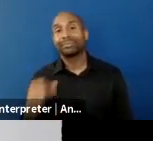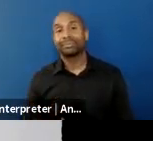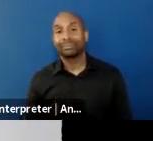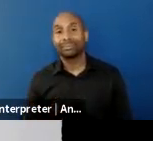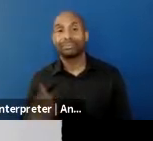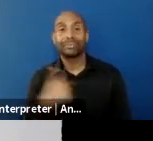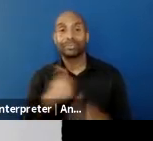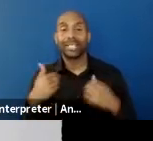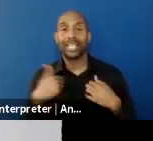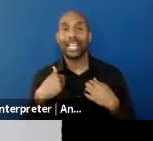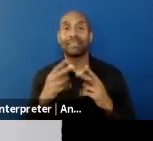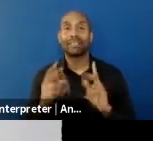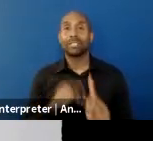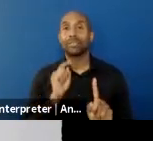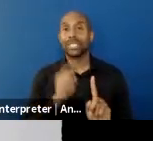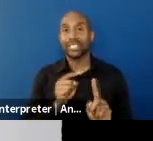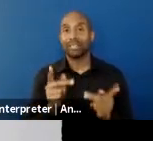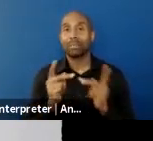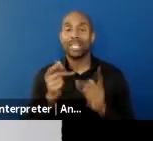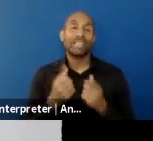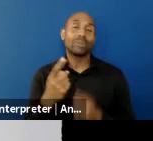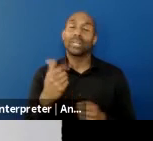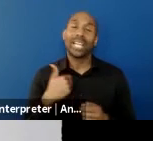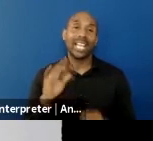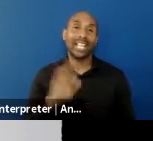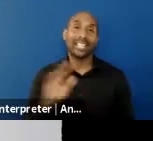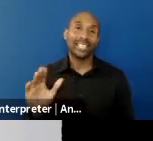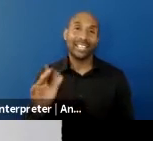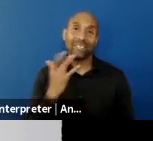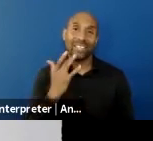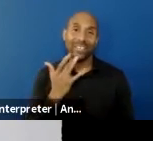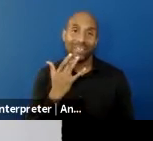We had specific places.